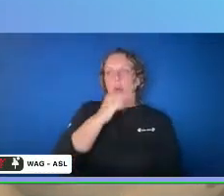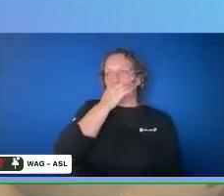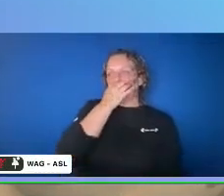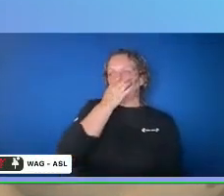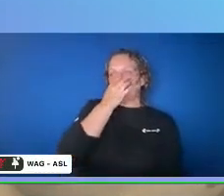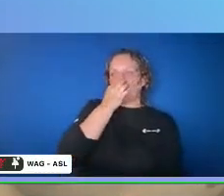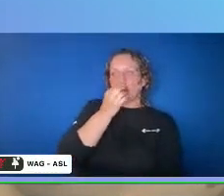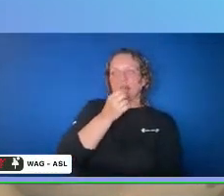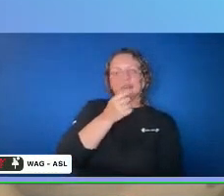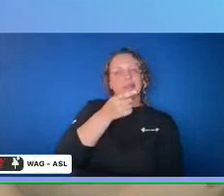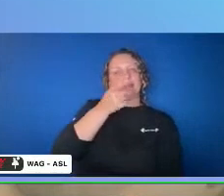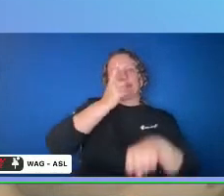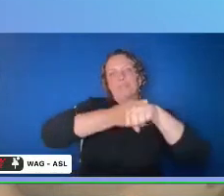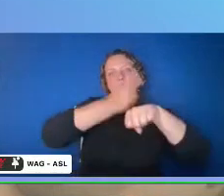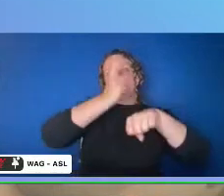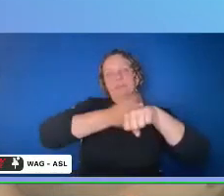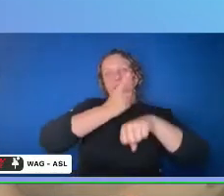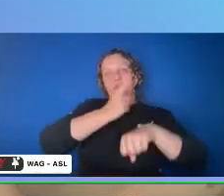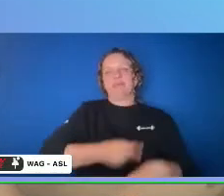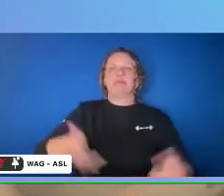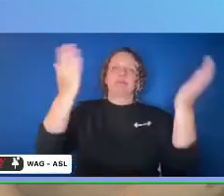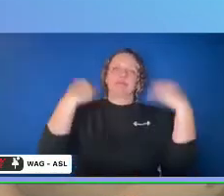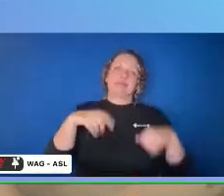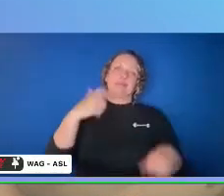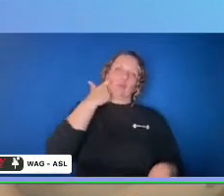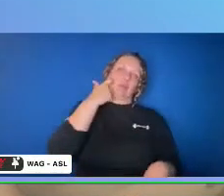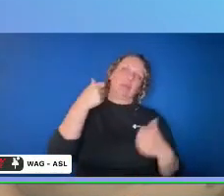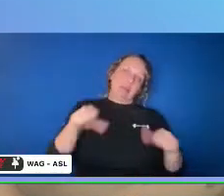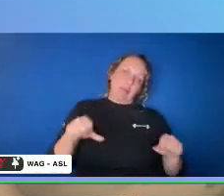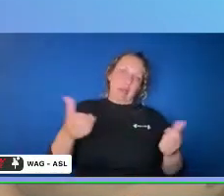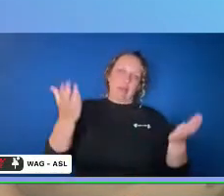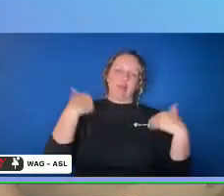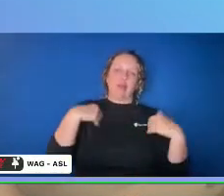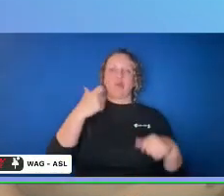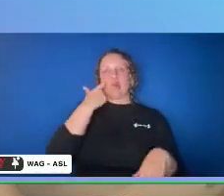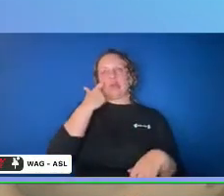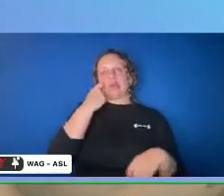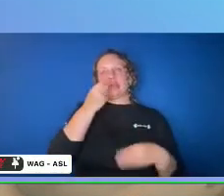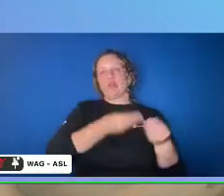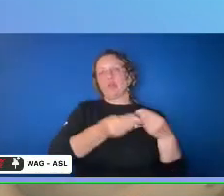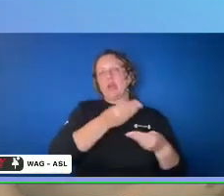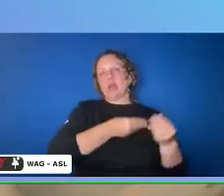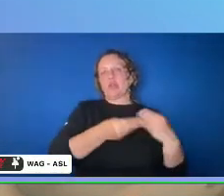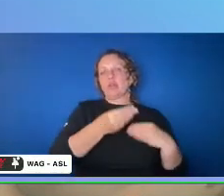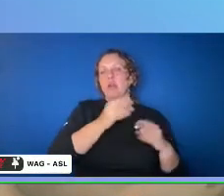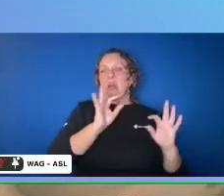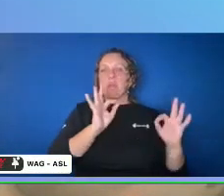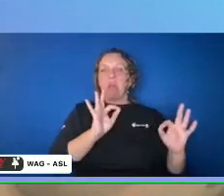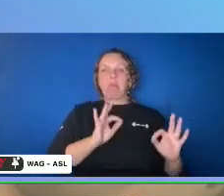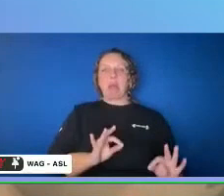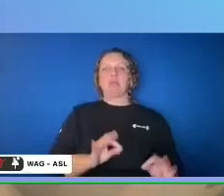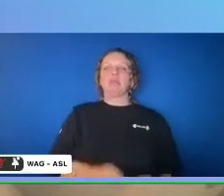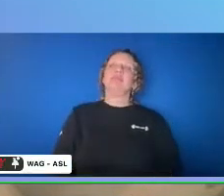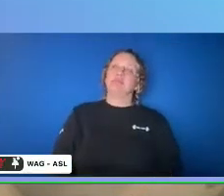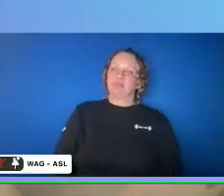Tsk-tsk. we have recent deposits, and we have recent transactions. Both of those are are perfectly fine to describe the content.